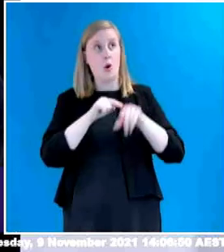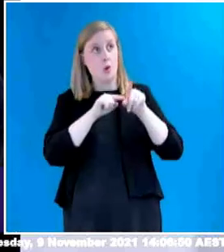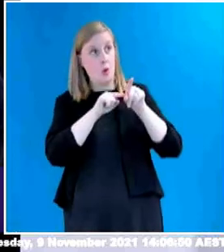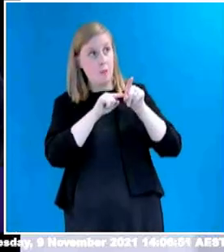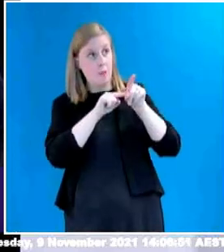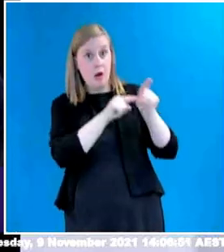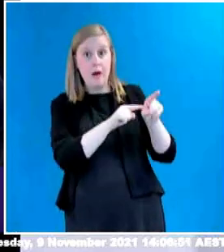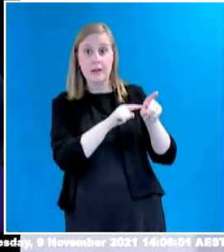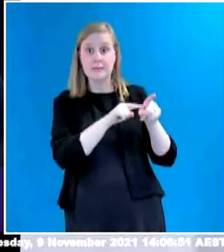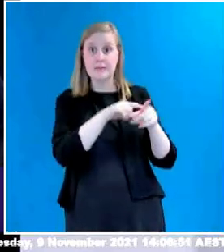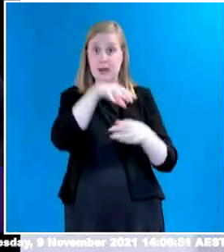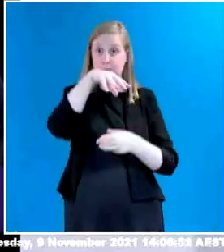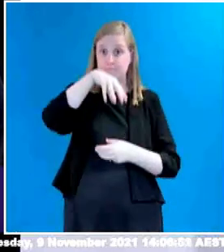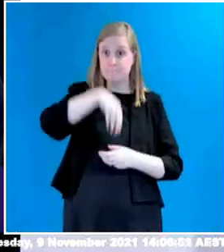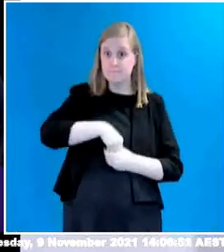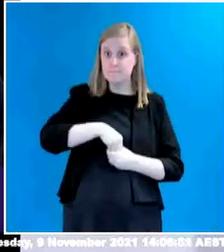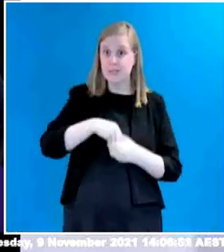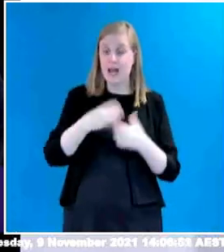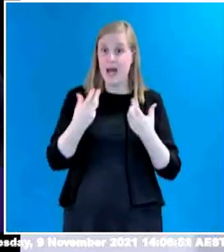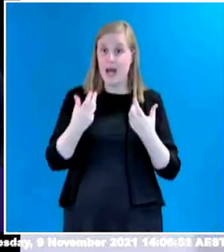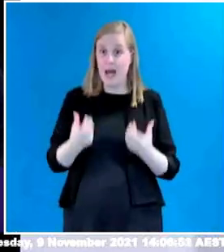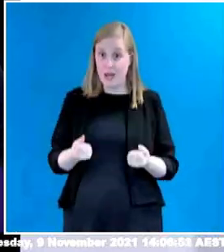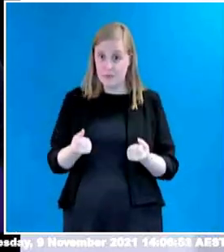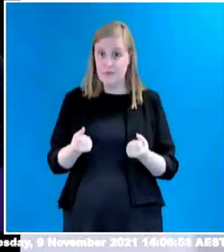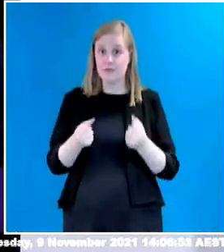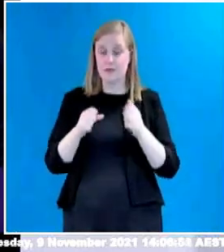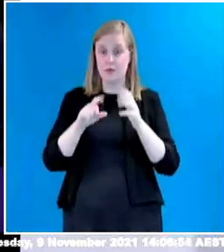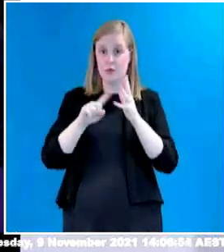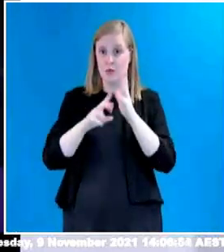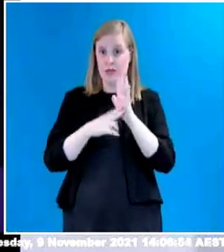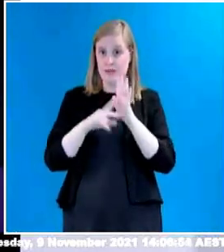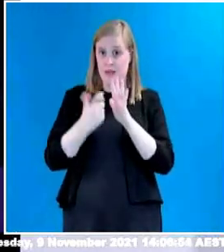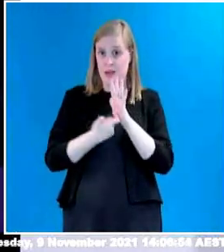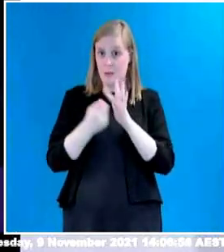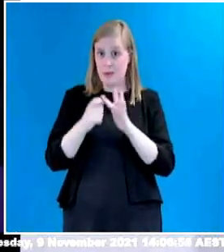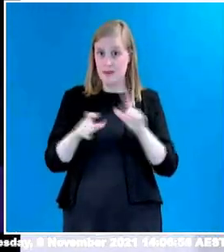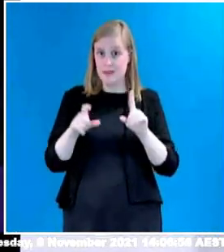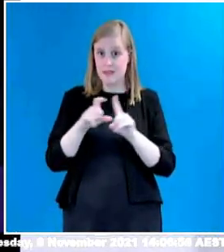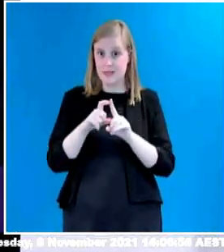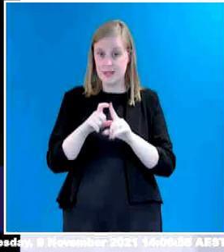Am I wrong in understanding that? No. I think that's correct.